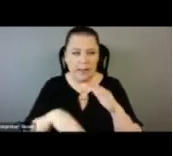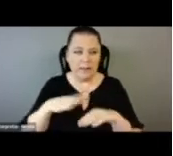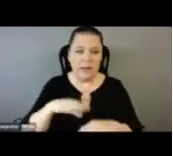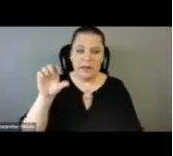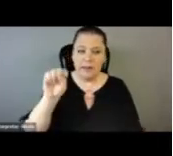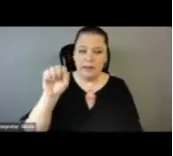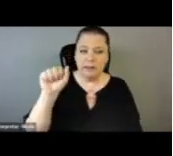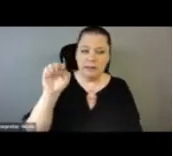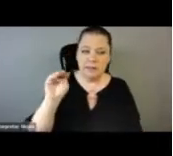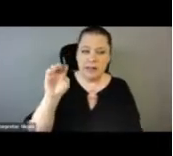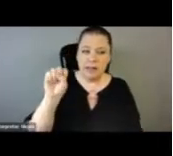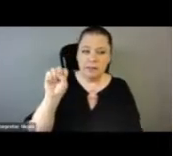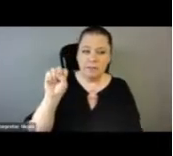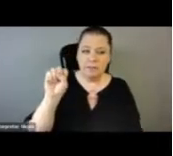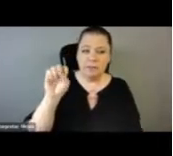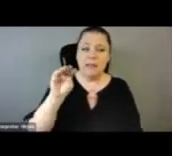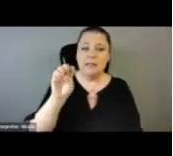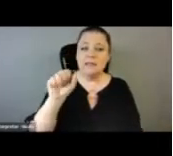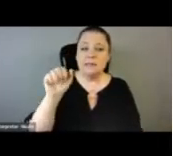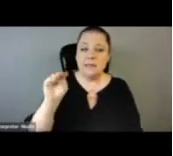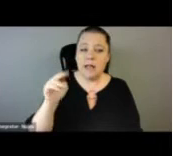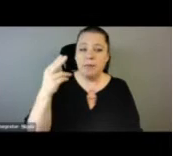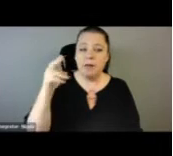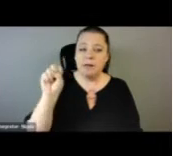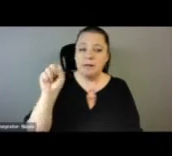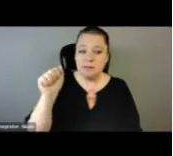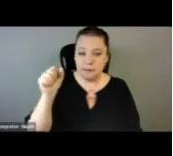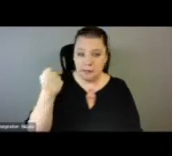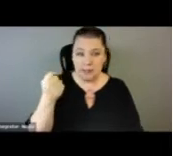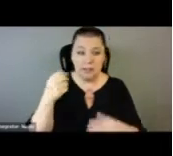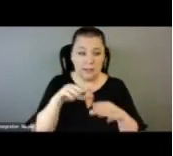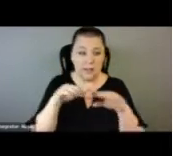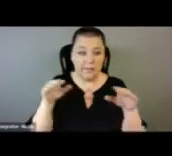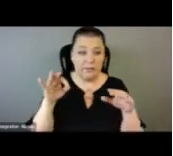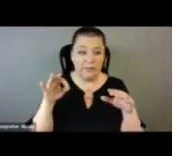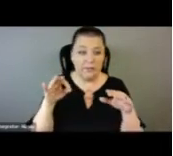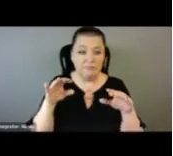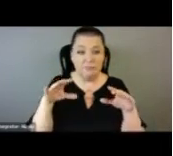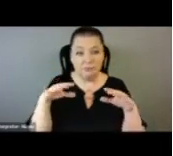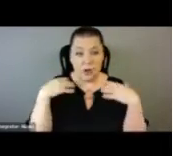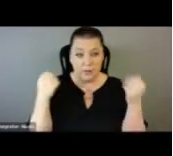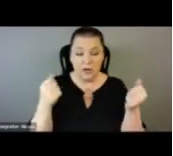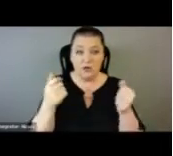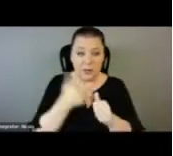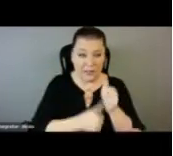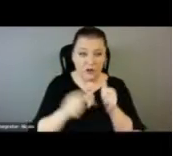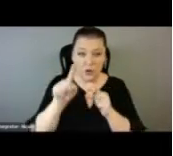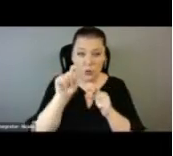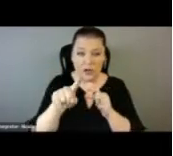recovery. So within each of the questions that were asked, there were 19 total, we always left